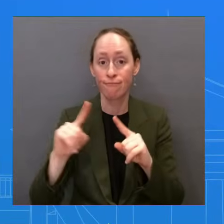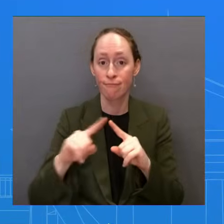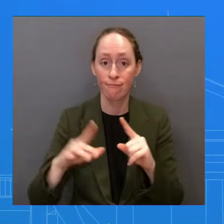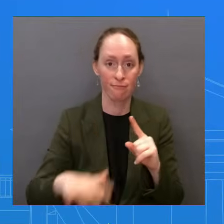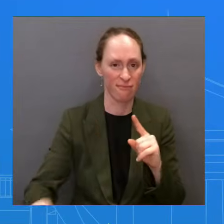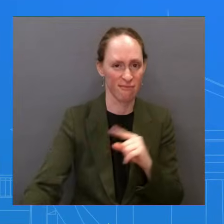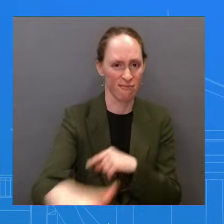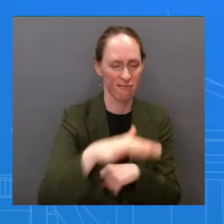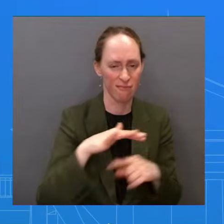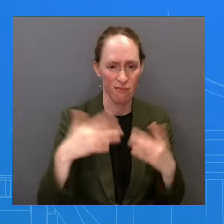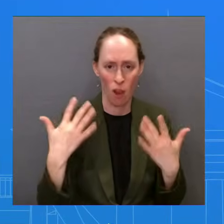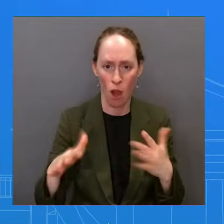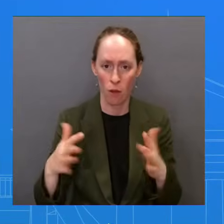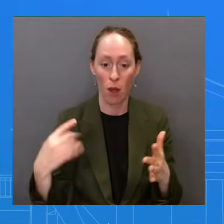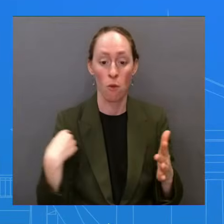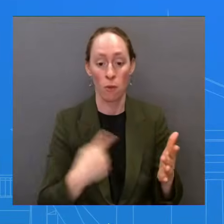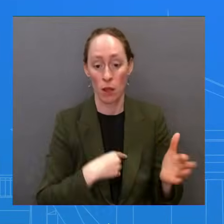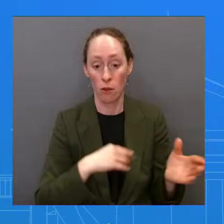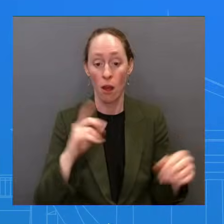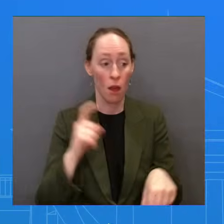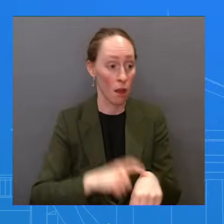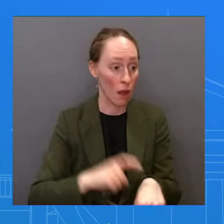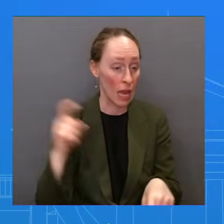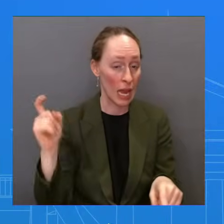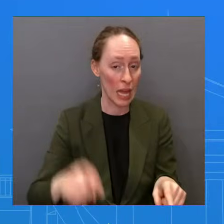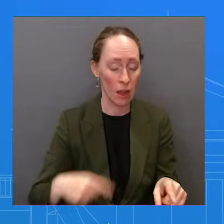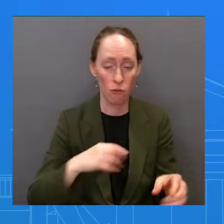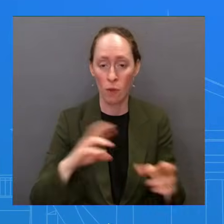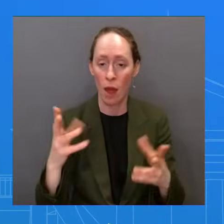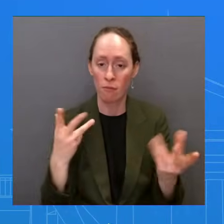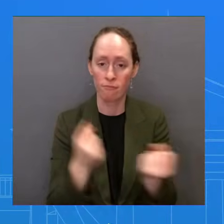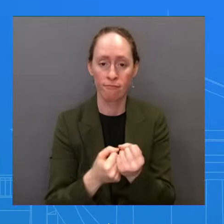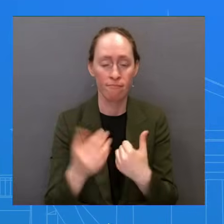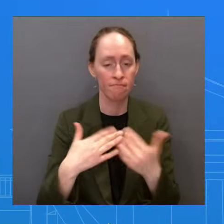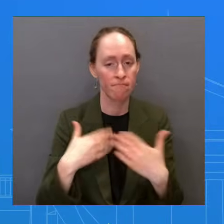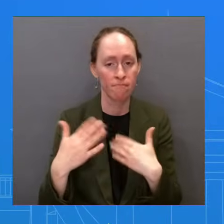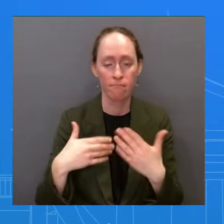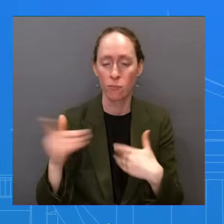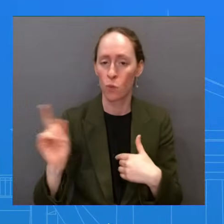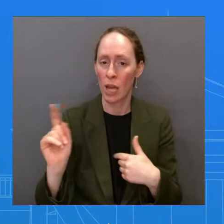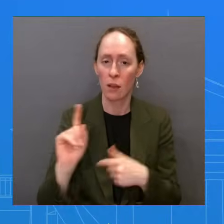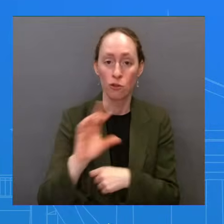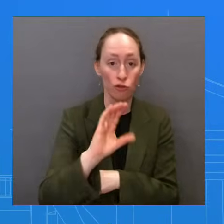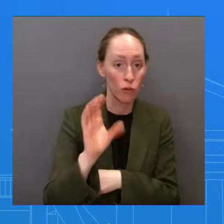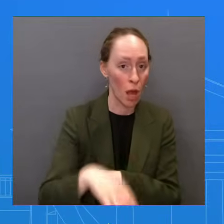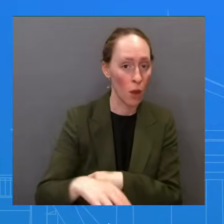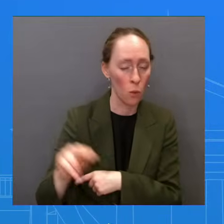Whether it is Chicago, whether it's New York City, we have had extensive conversations -- even with the DC mayor --